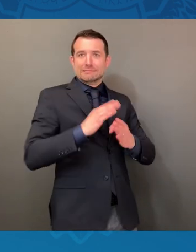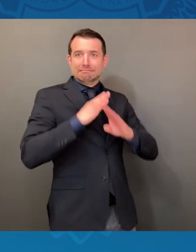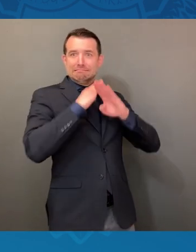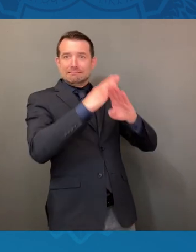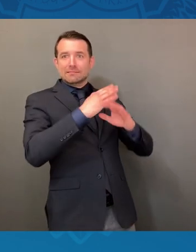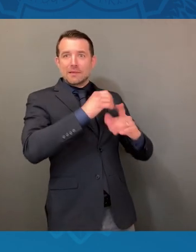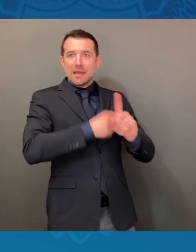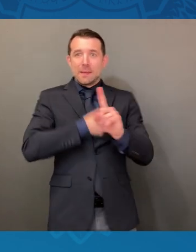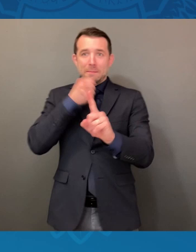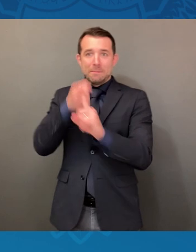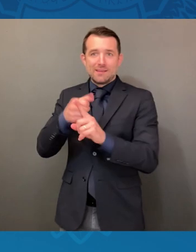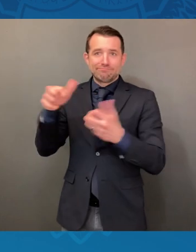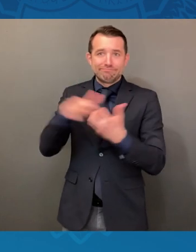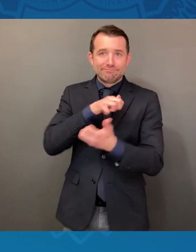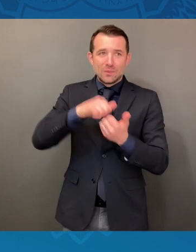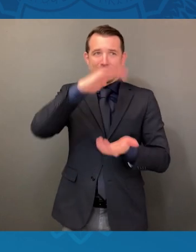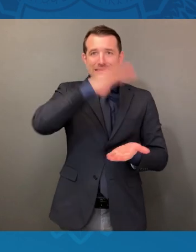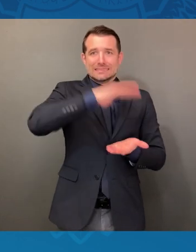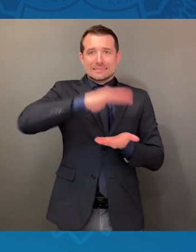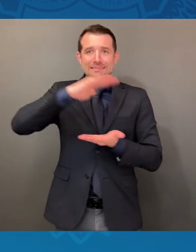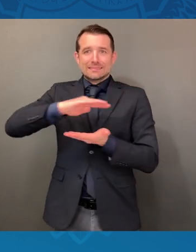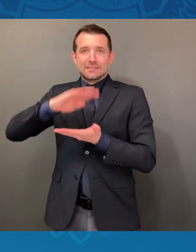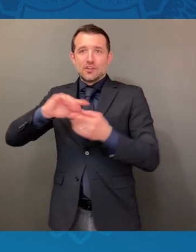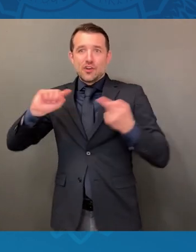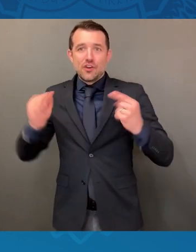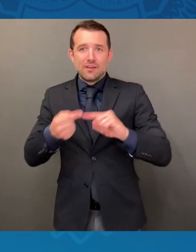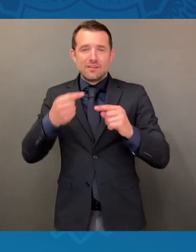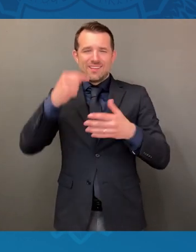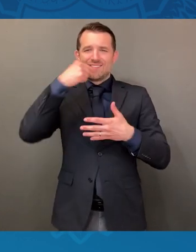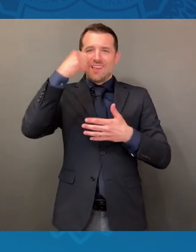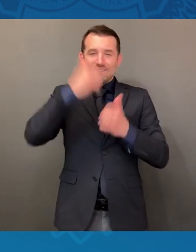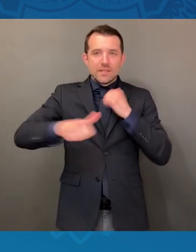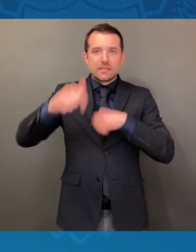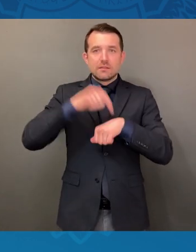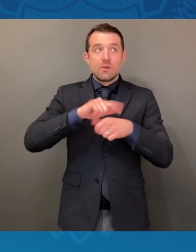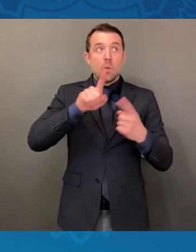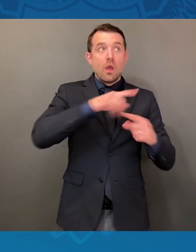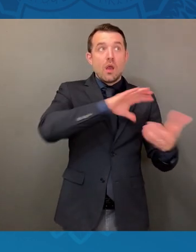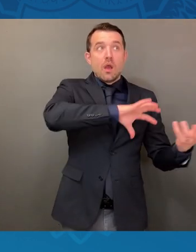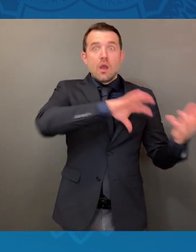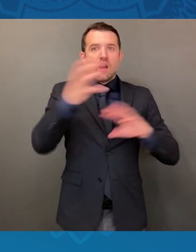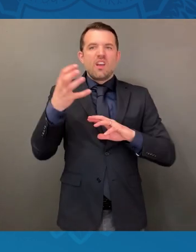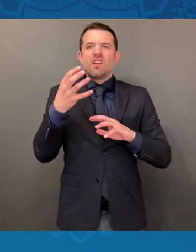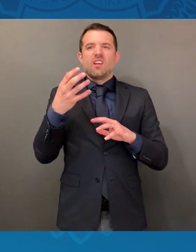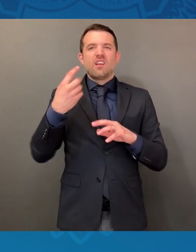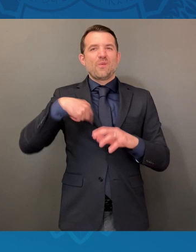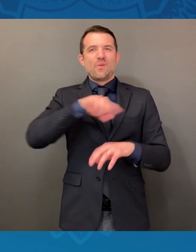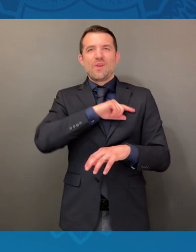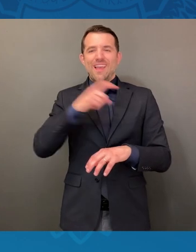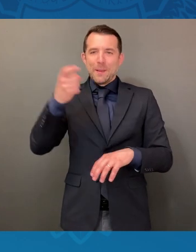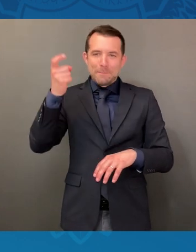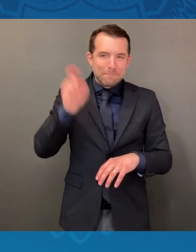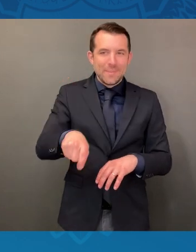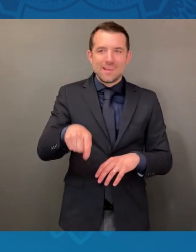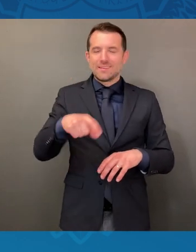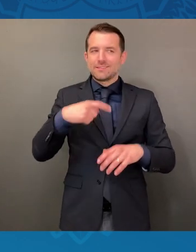that we know happens every time. If we don't build up that resilience. But, you know, we want to build up the resilience,